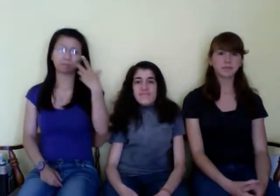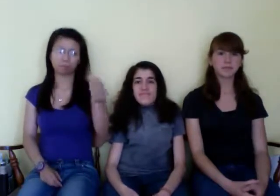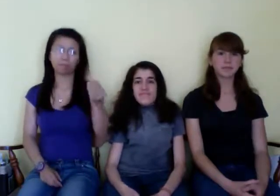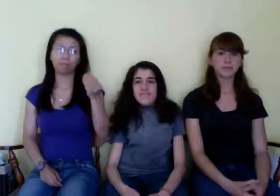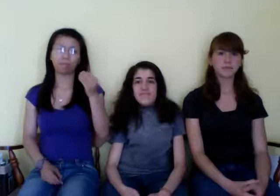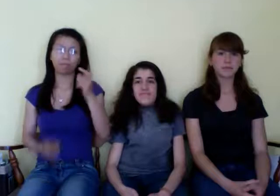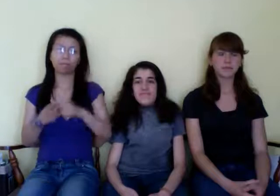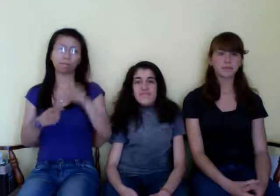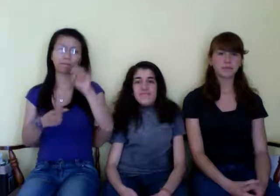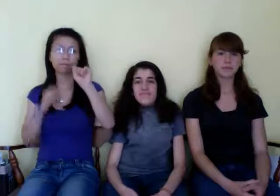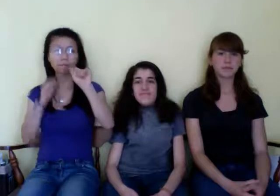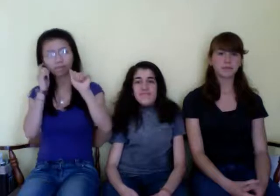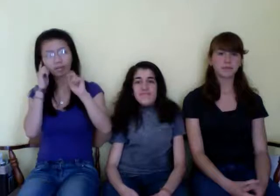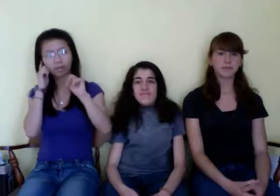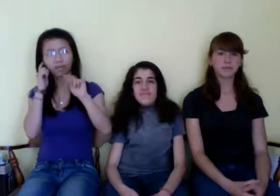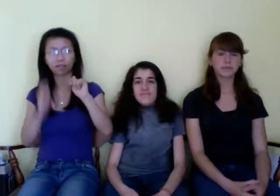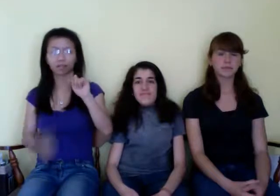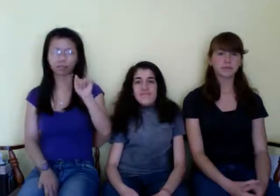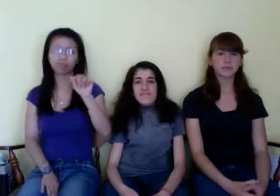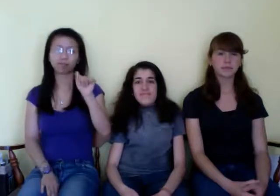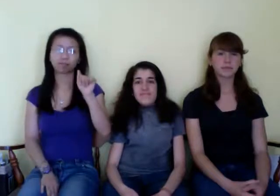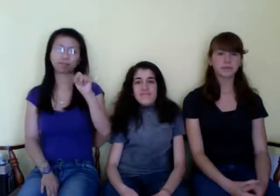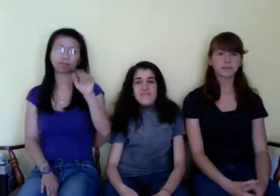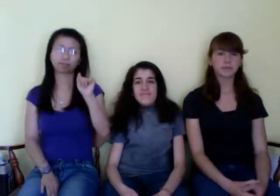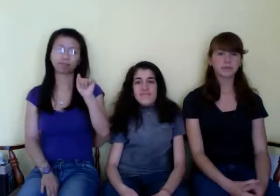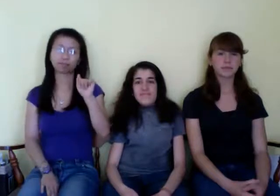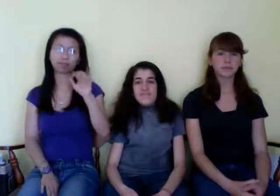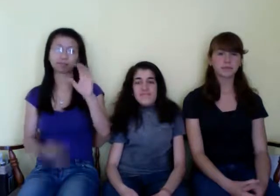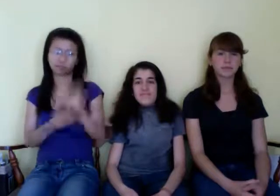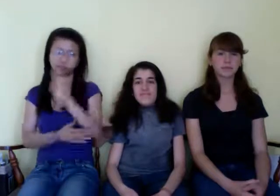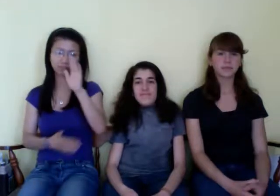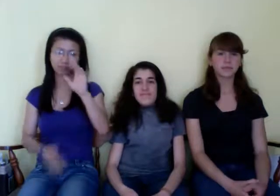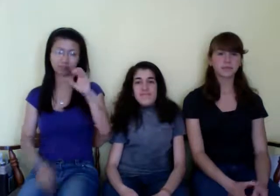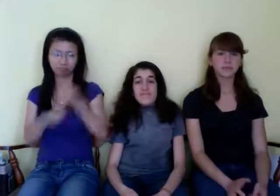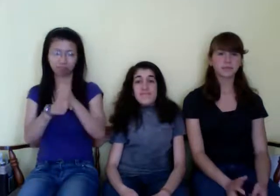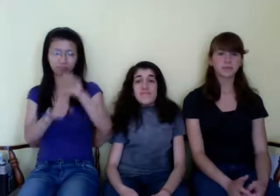for short - and I’m majoring in Liberal Arts.